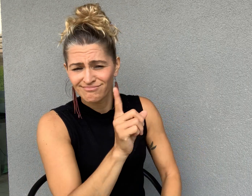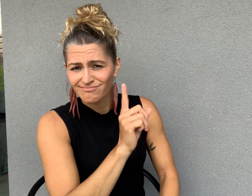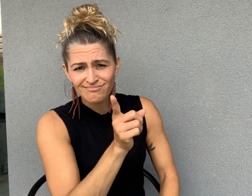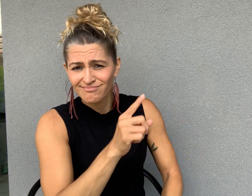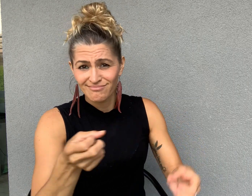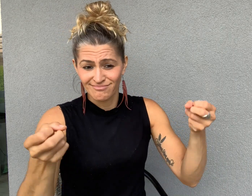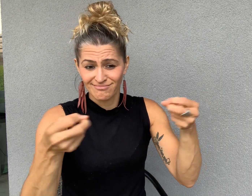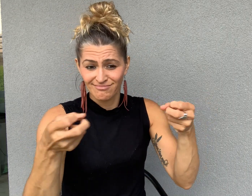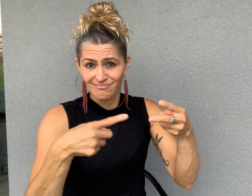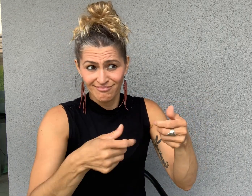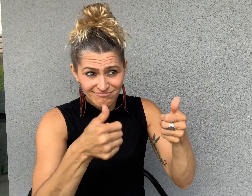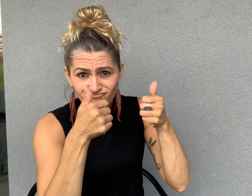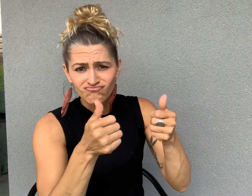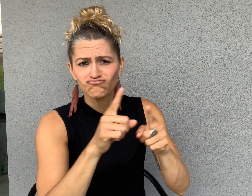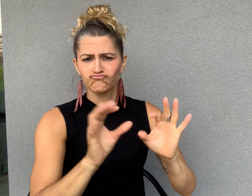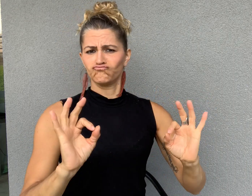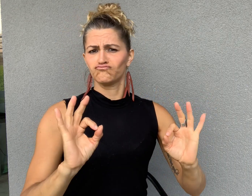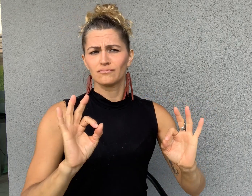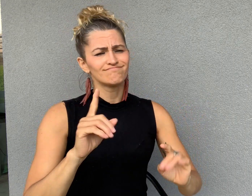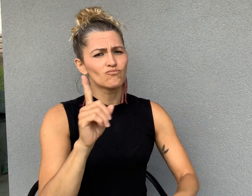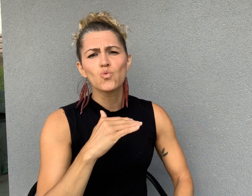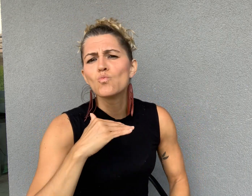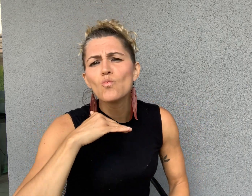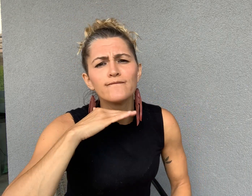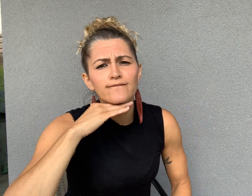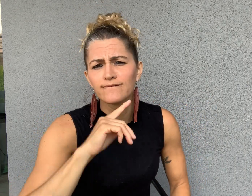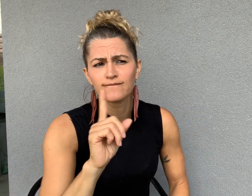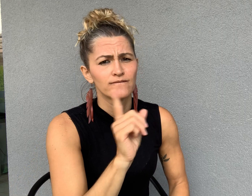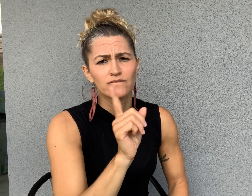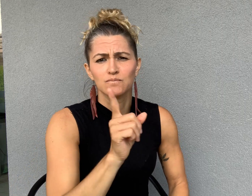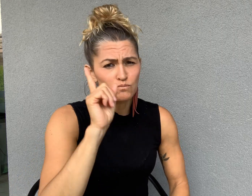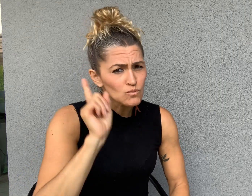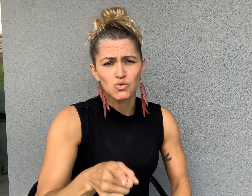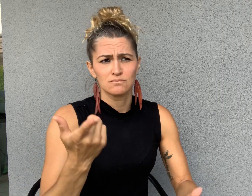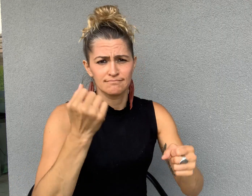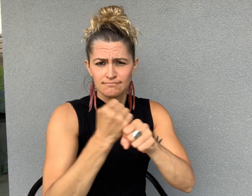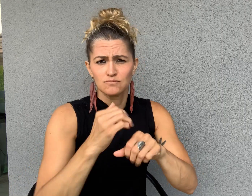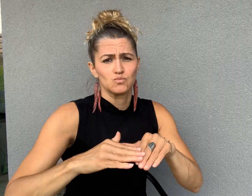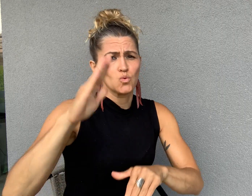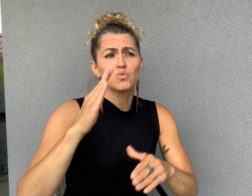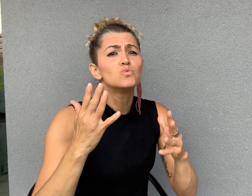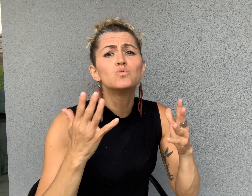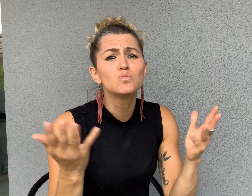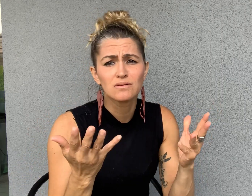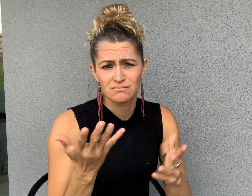that closed captioning is not good enough